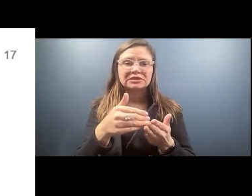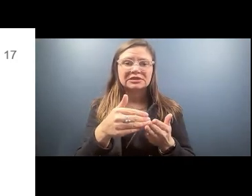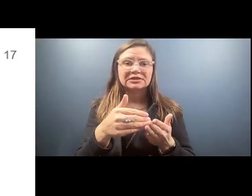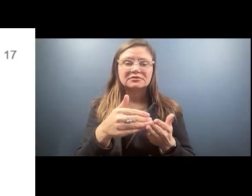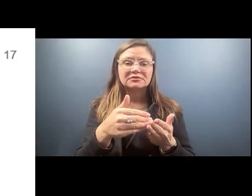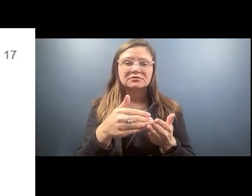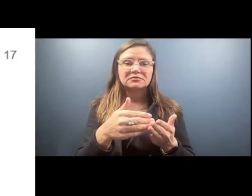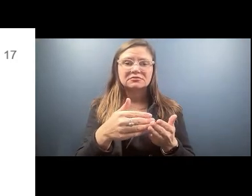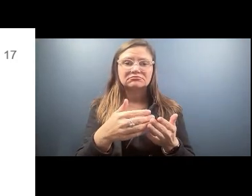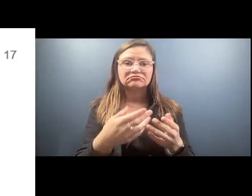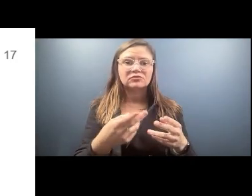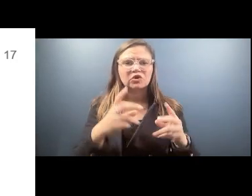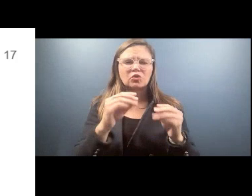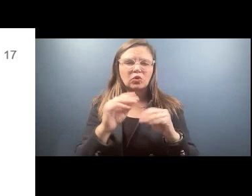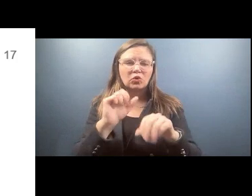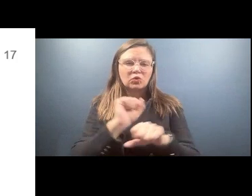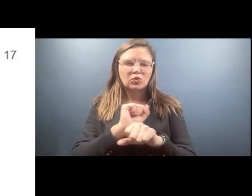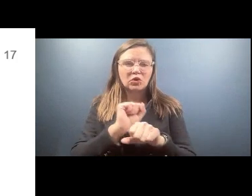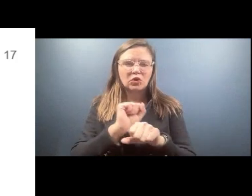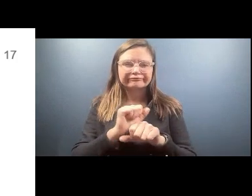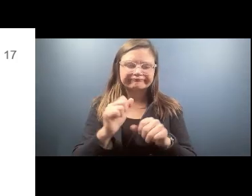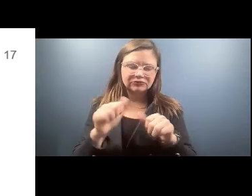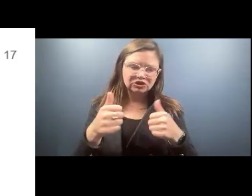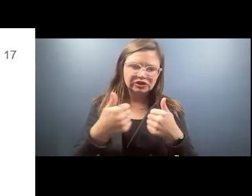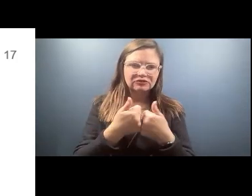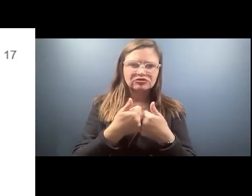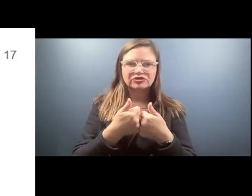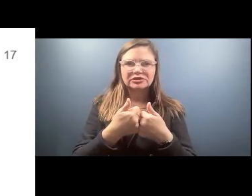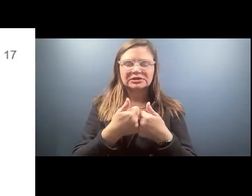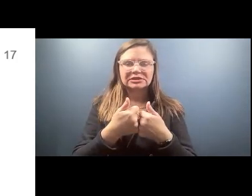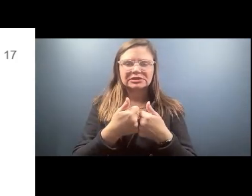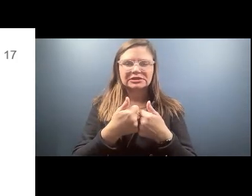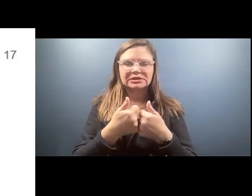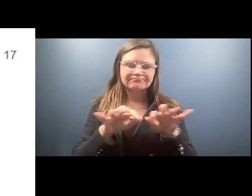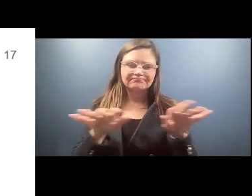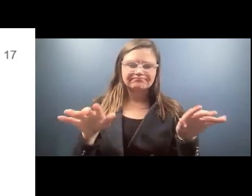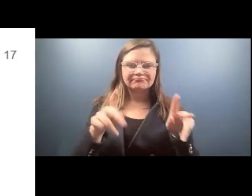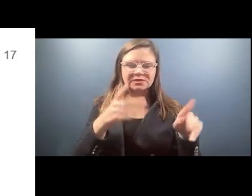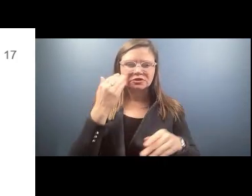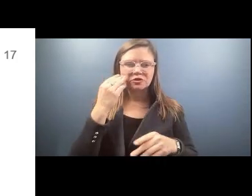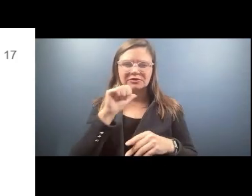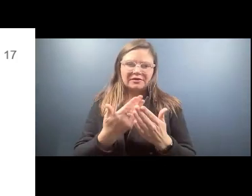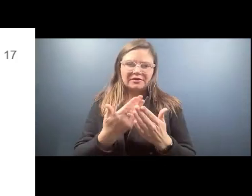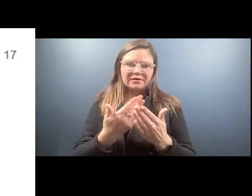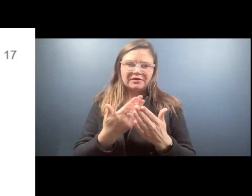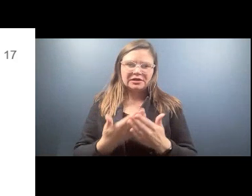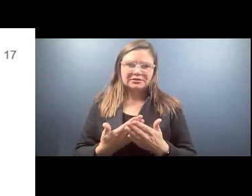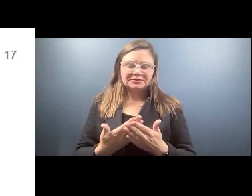Are there workforce challenges that are widely reported and acknowledged but not well evidenced or measurable using existing data?